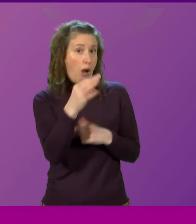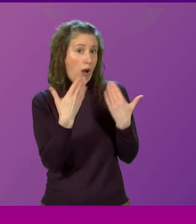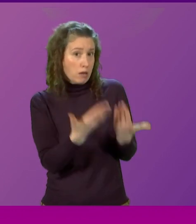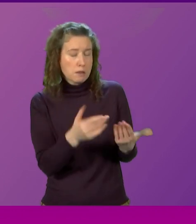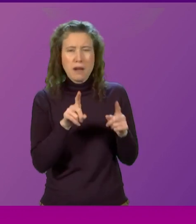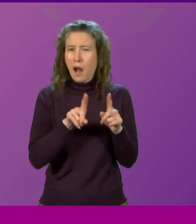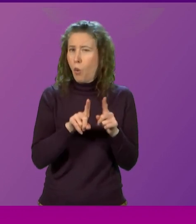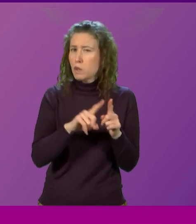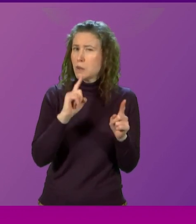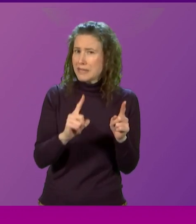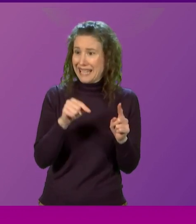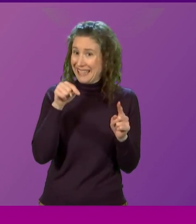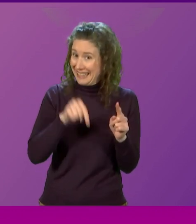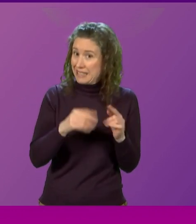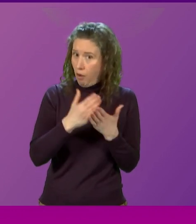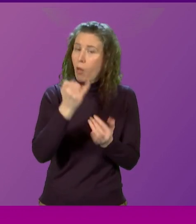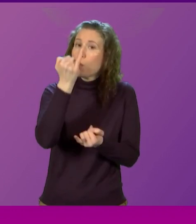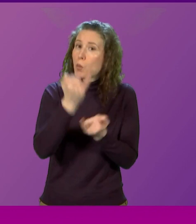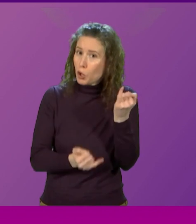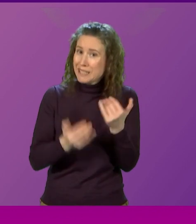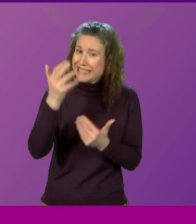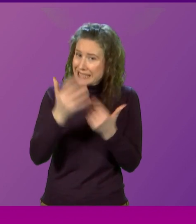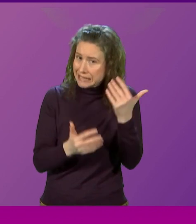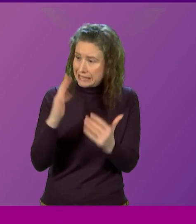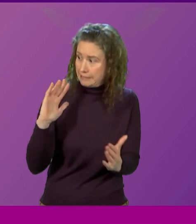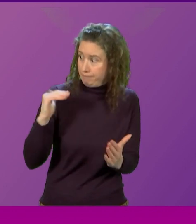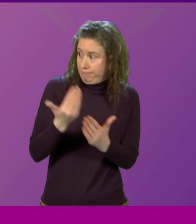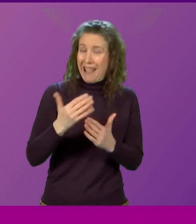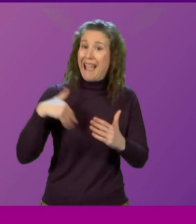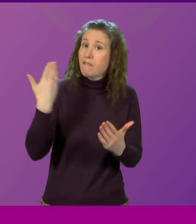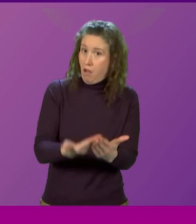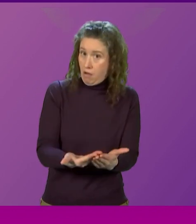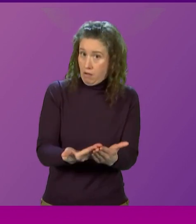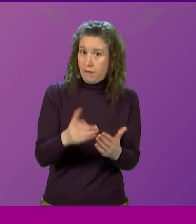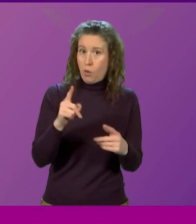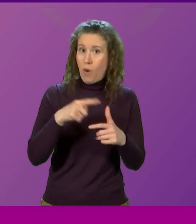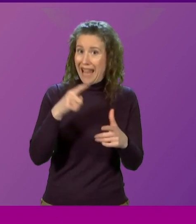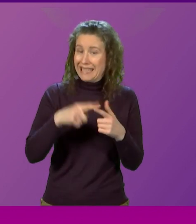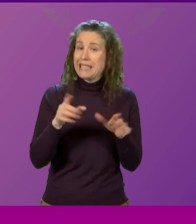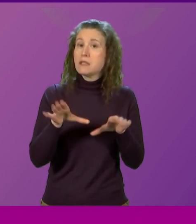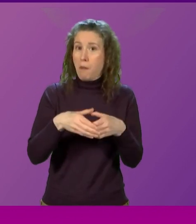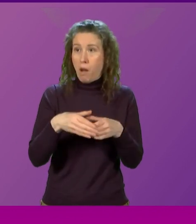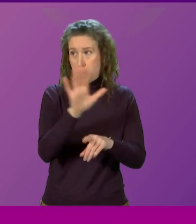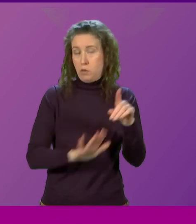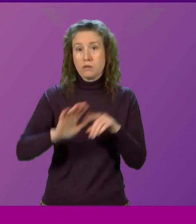I also said that the statistics that I mentioned are the worst statistics on record for A and E departments across Scotland.